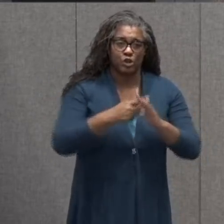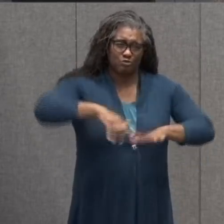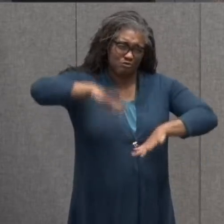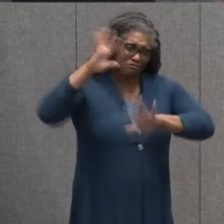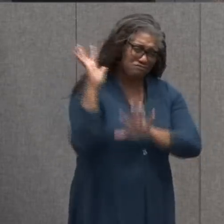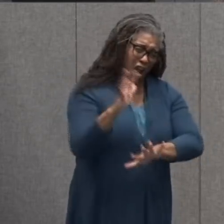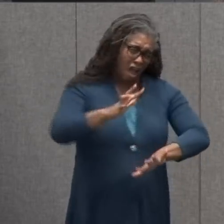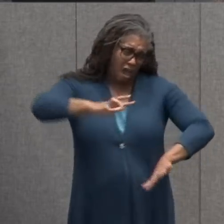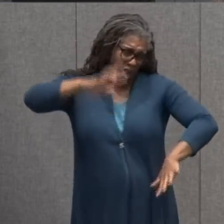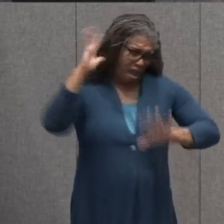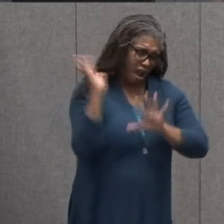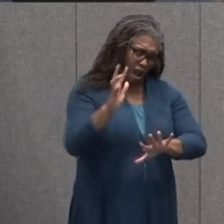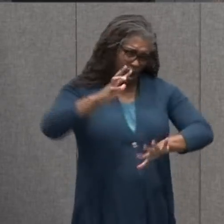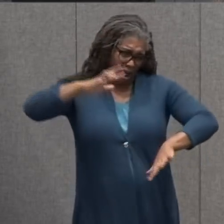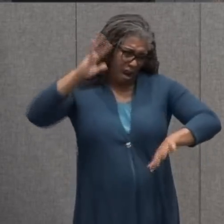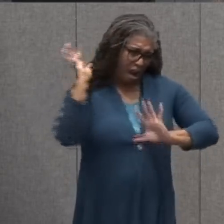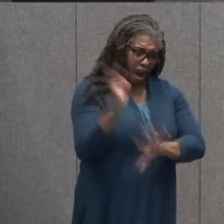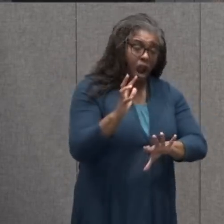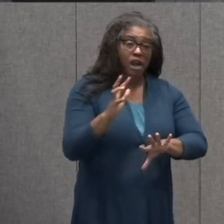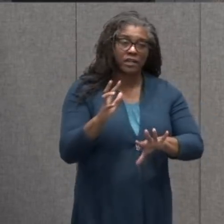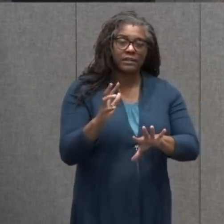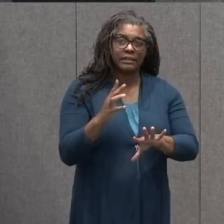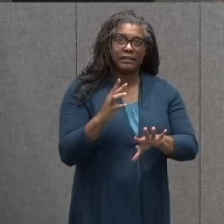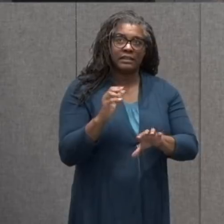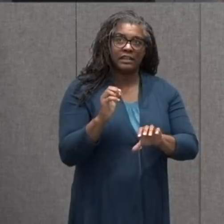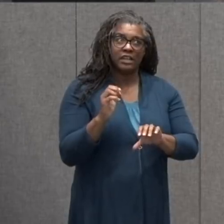It can be scary, but it's just a thunderstorm.